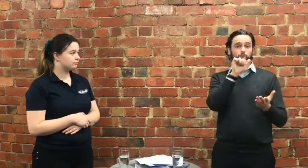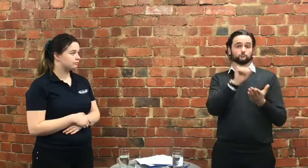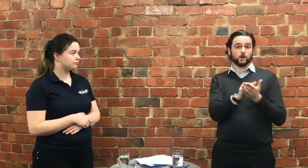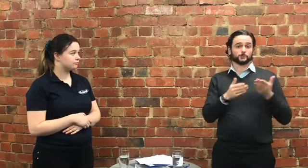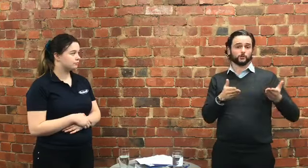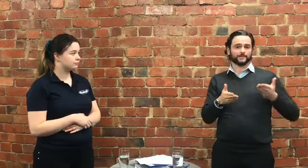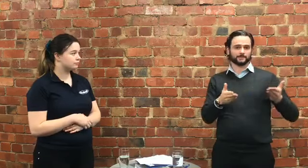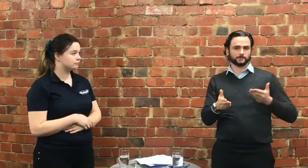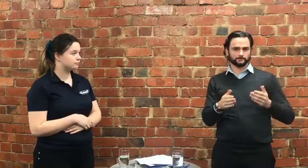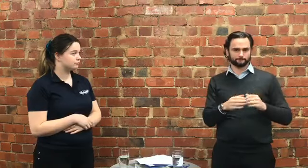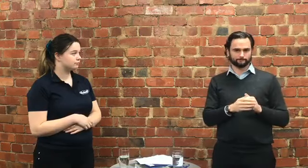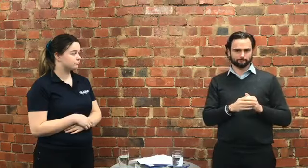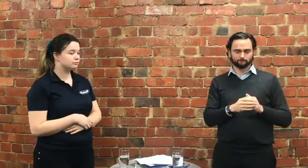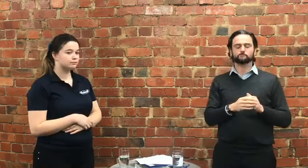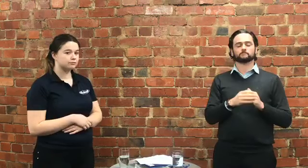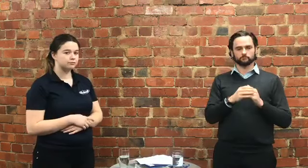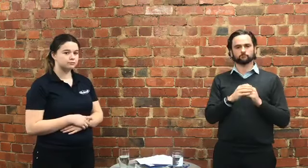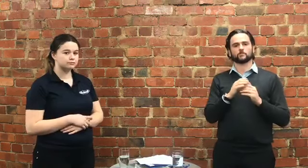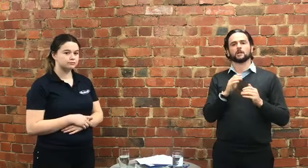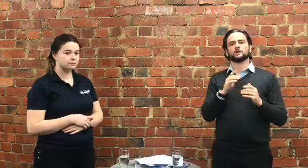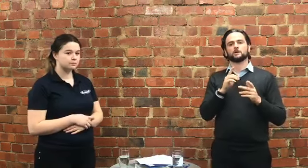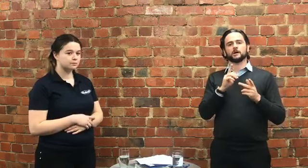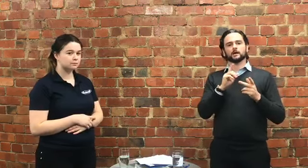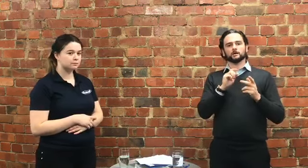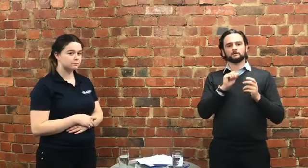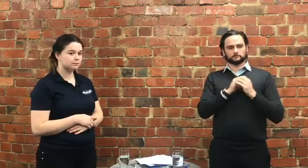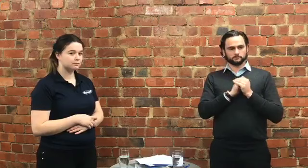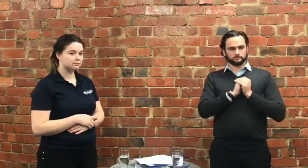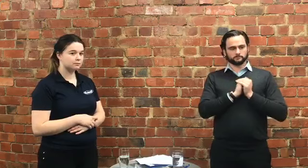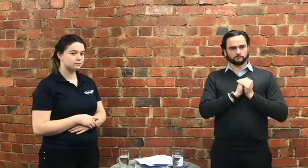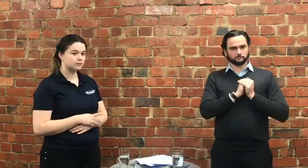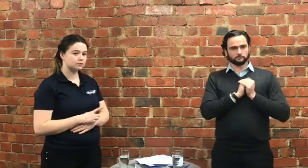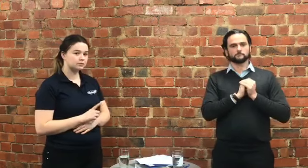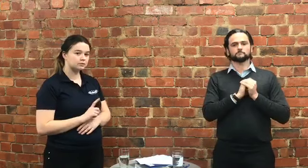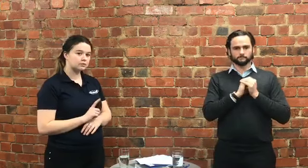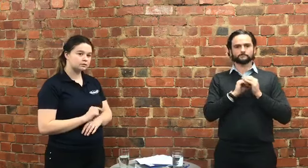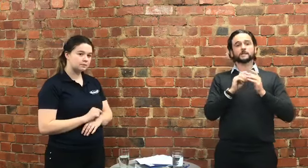that means that that's someone else's job to help you with that.